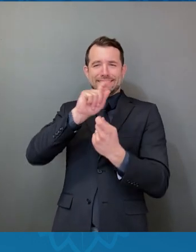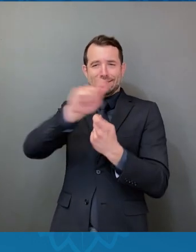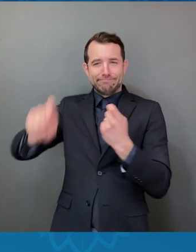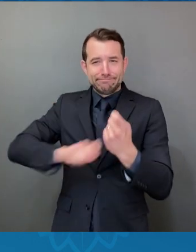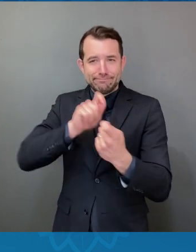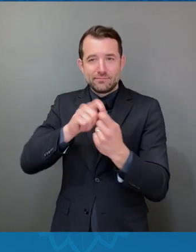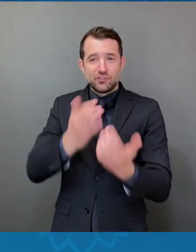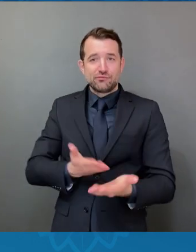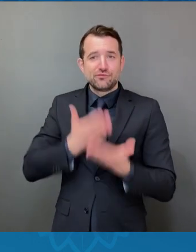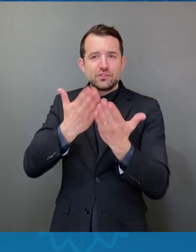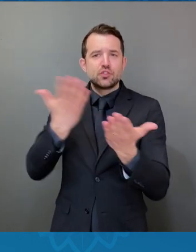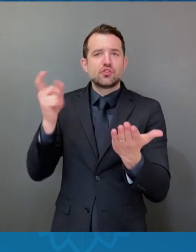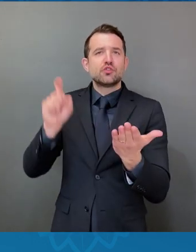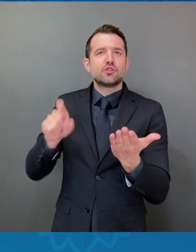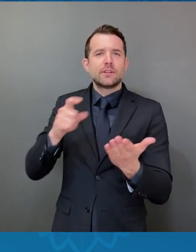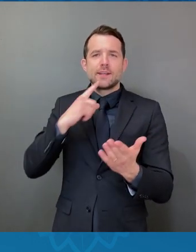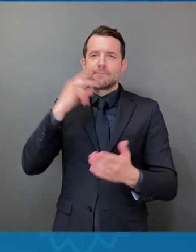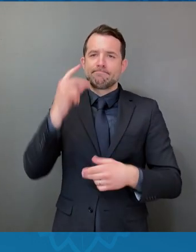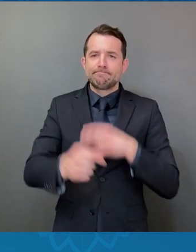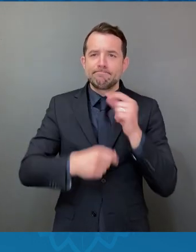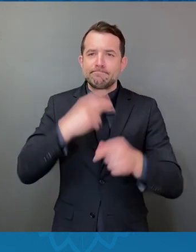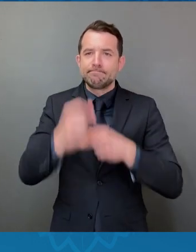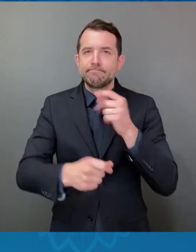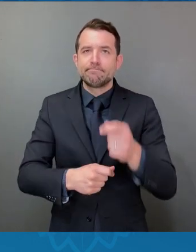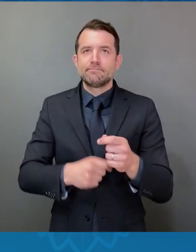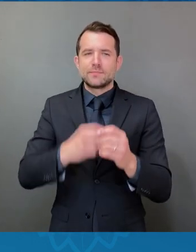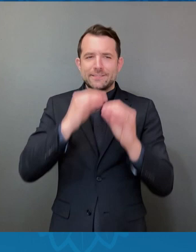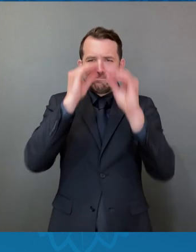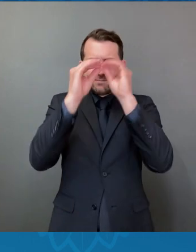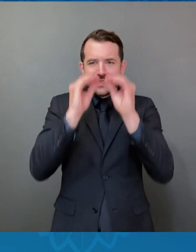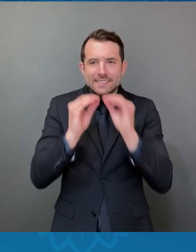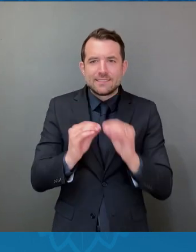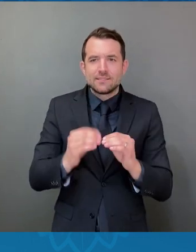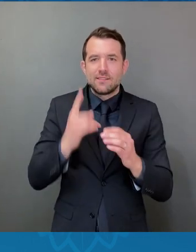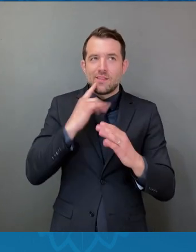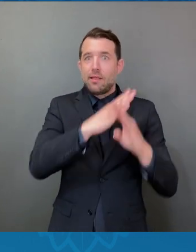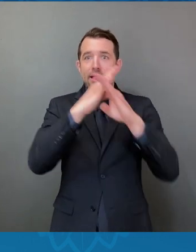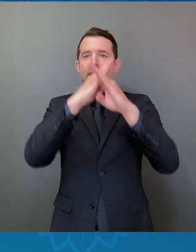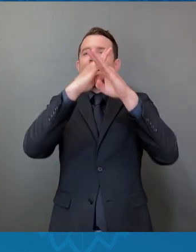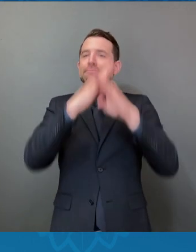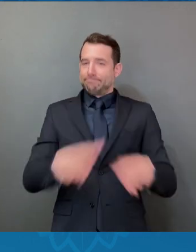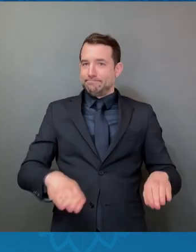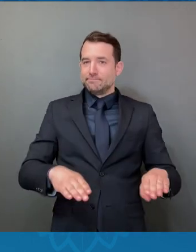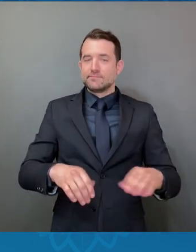to break down those barriers, for example, including more disabled people